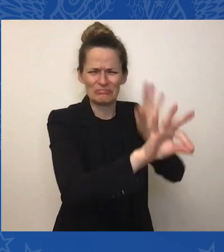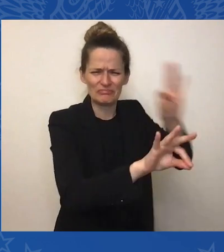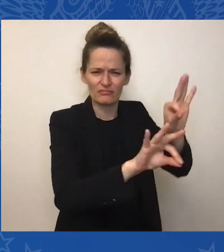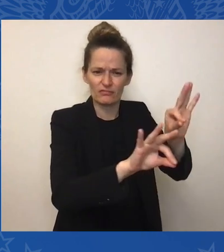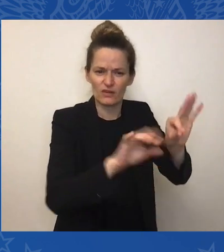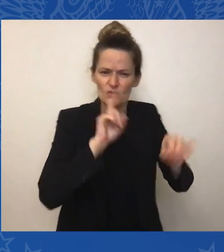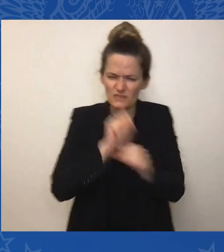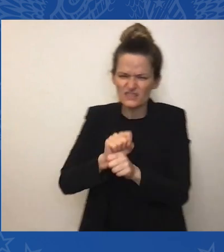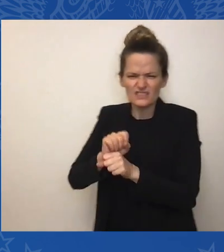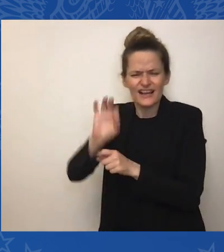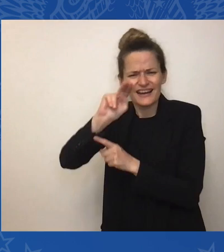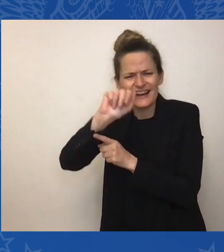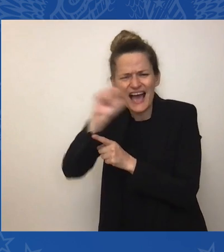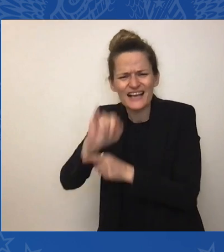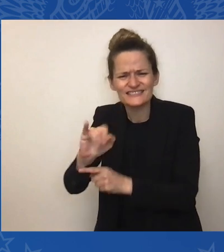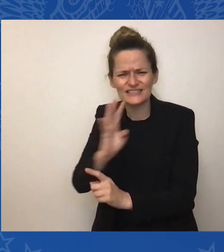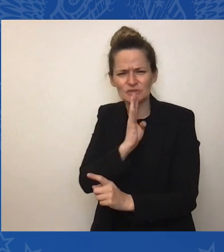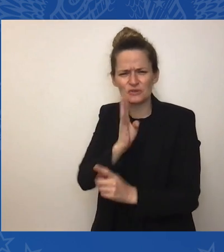that were being chanted in the '30s in Europe.